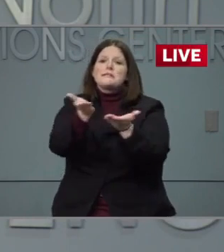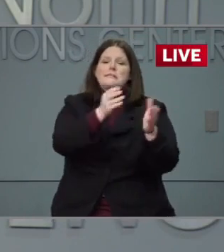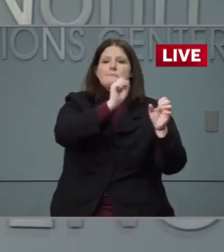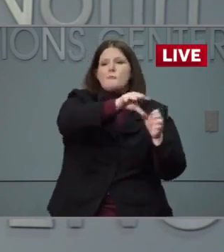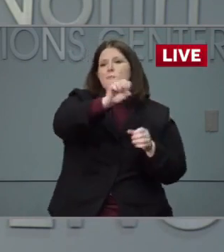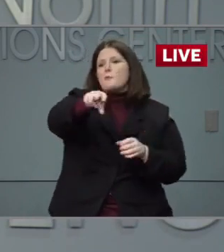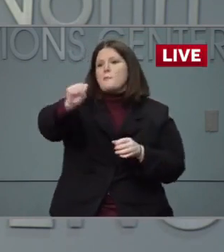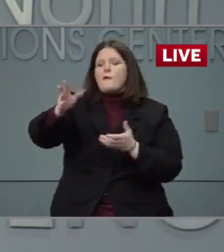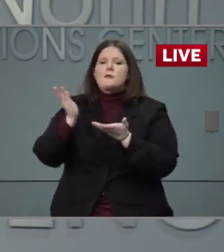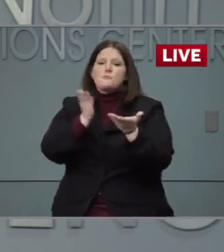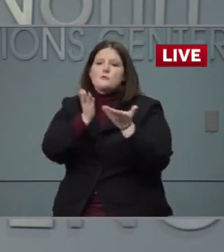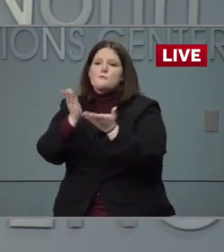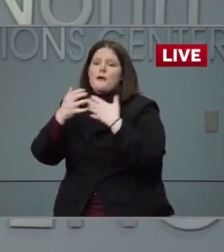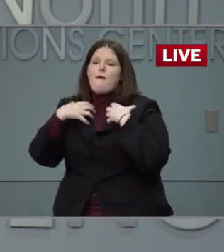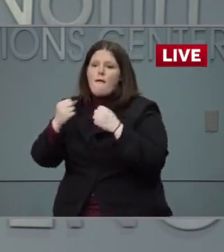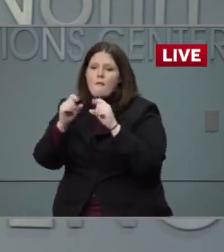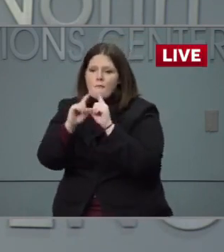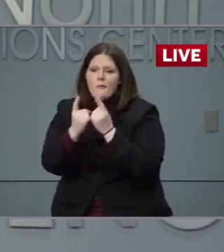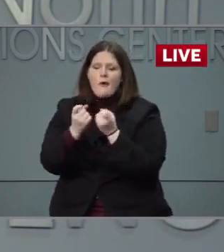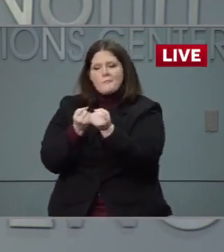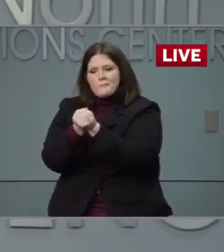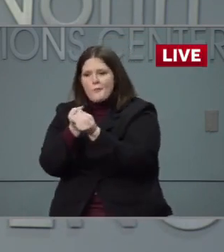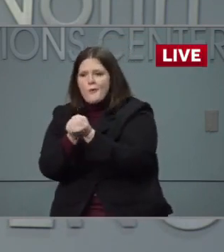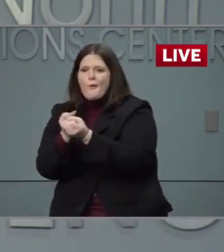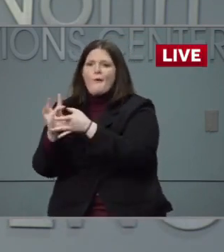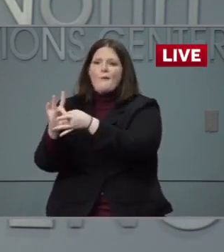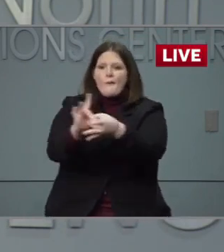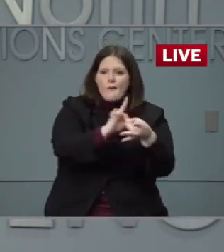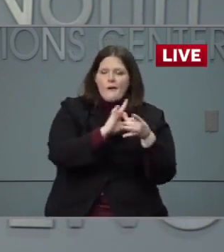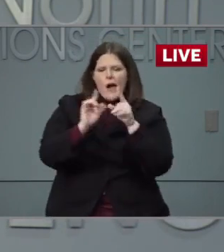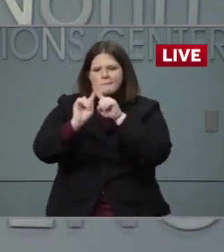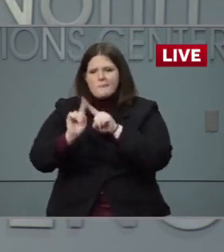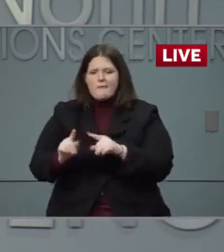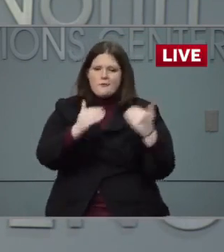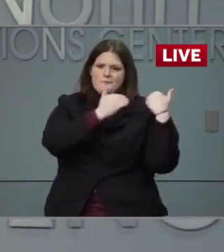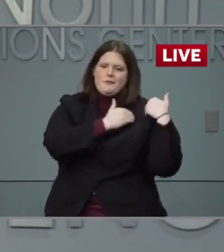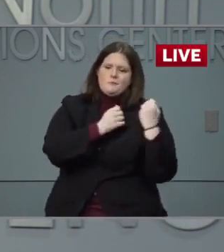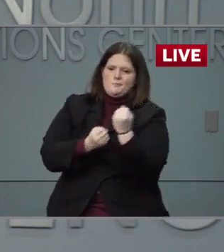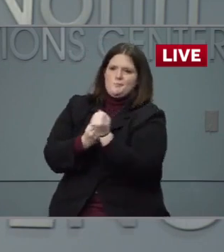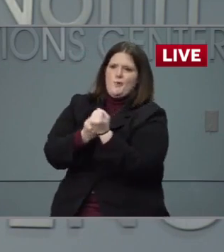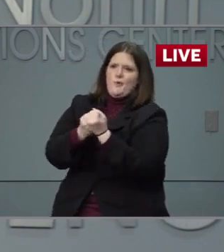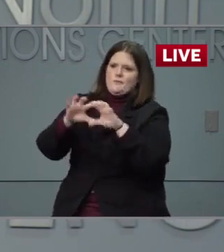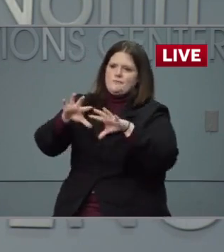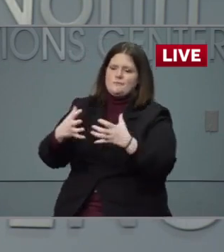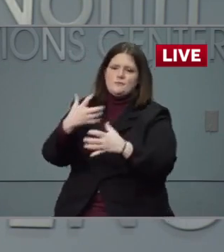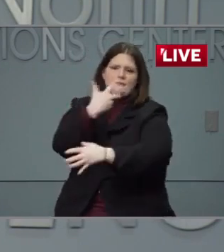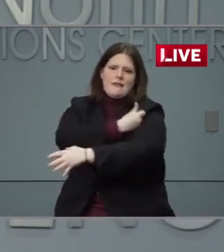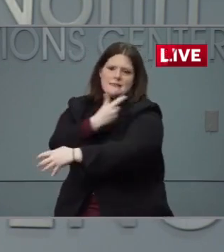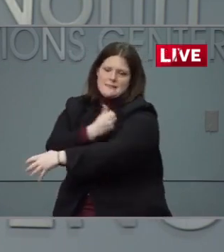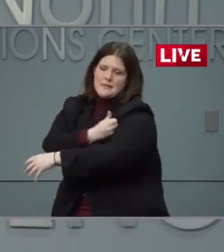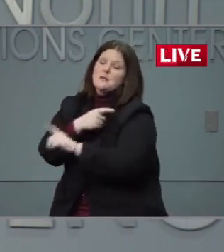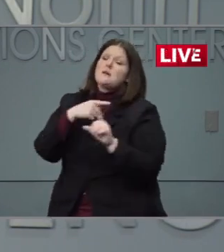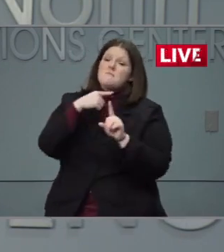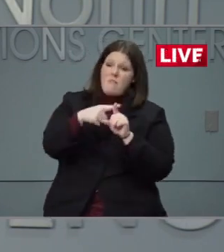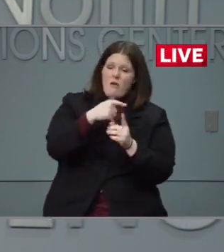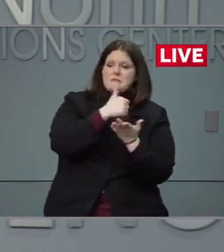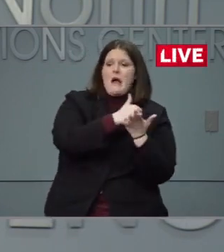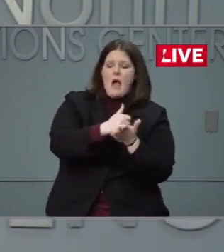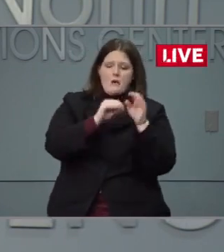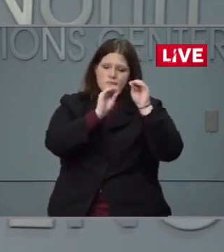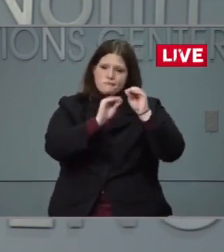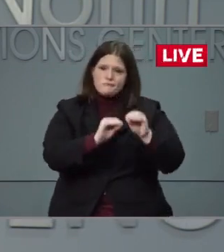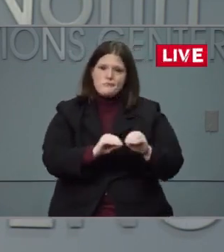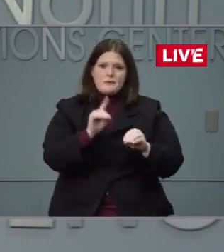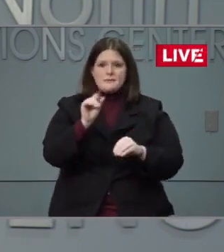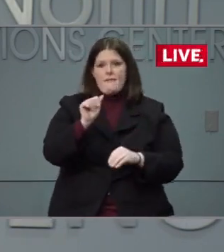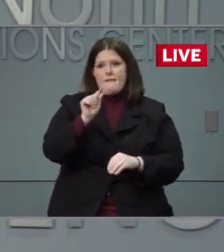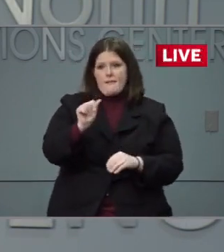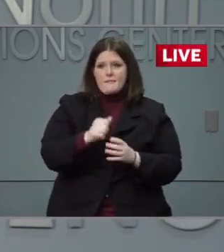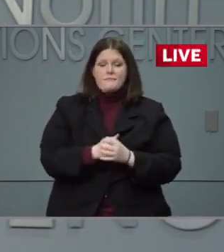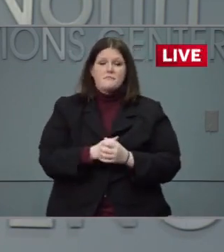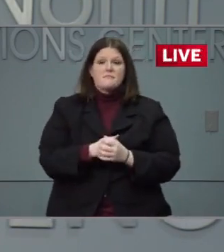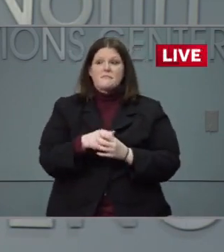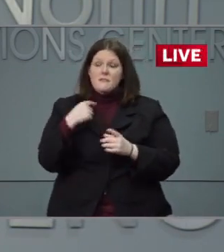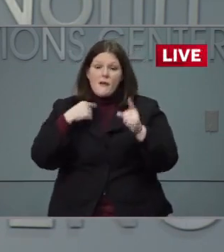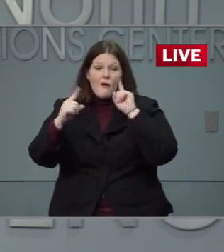OTHER WILL SUPPORT LOGISTICS, PLANNING AND OTHER FUNCTIONS LIKE HELPING LOCAL HEALTH DEPARTMENTS AND OTHER PROVIDERS MAKE TIMELY DATA ENTRY INTO THE STATE'S TRACKING SYSTEM.